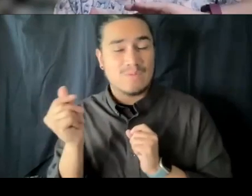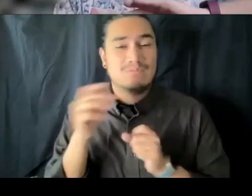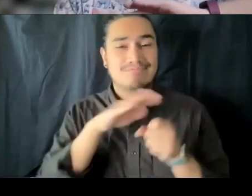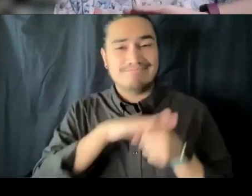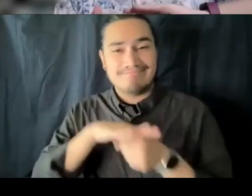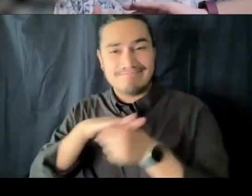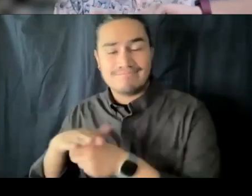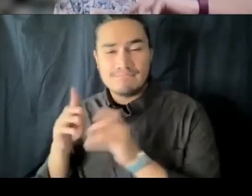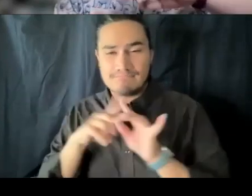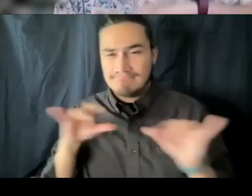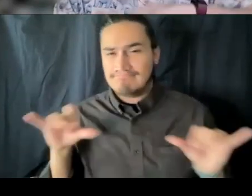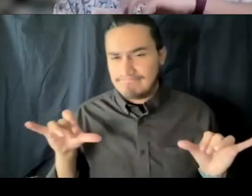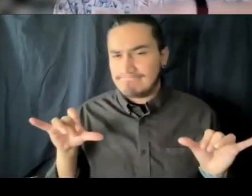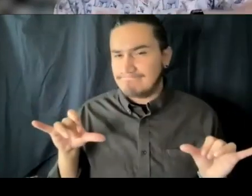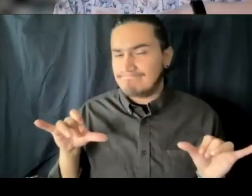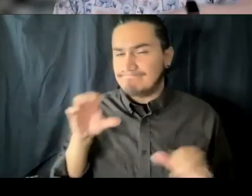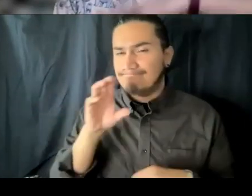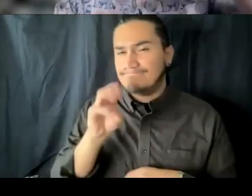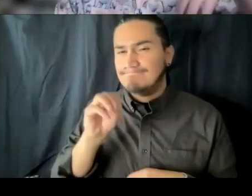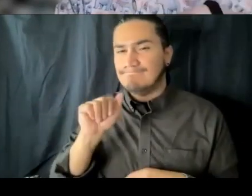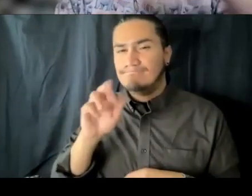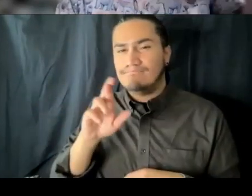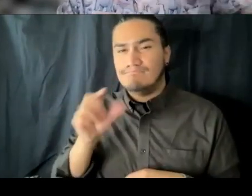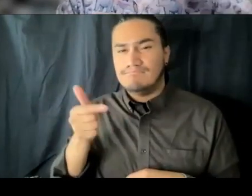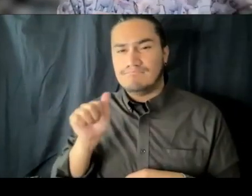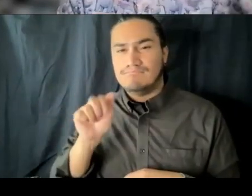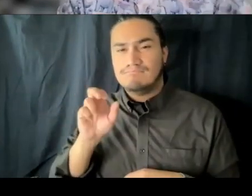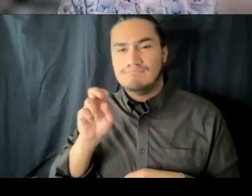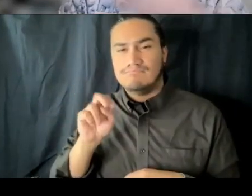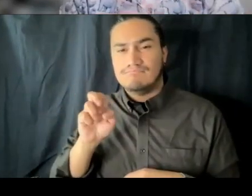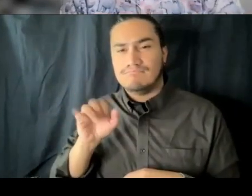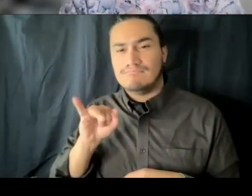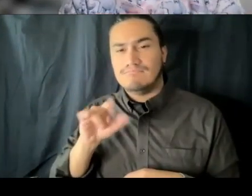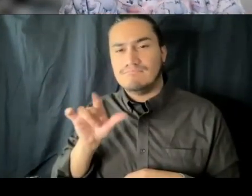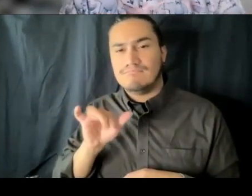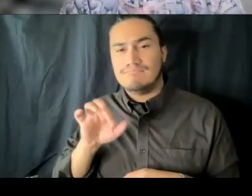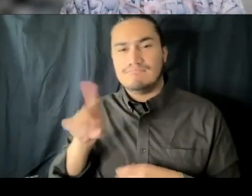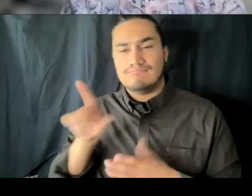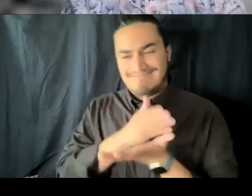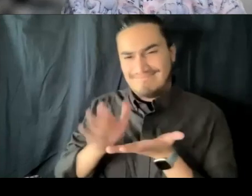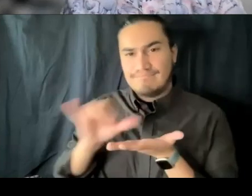are going to have possibly increased higher risk for that discrimination .